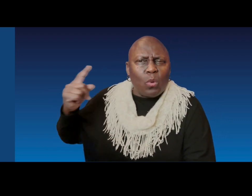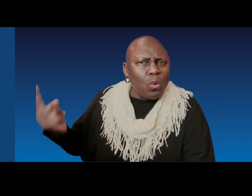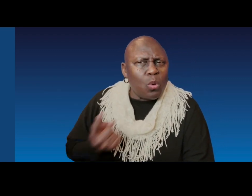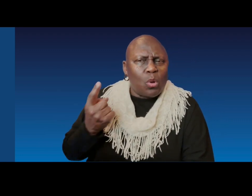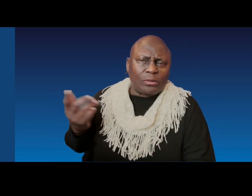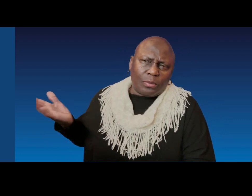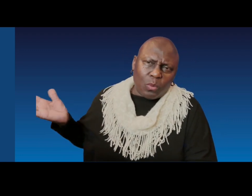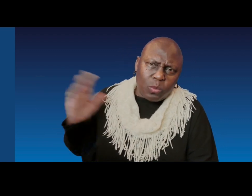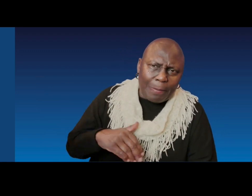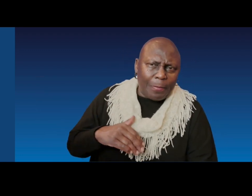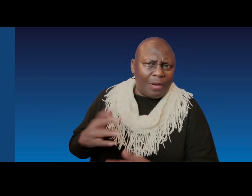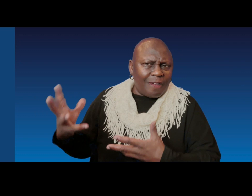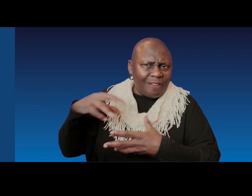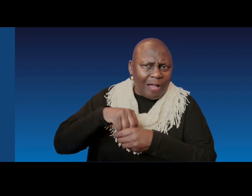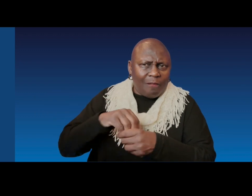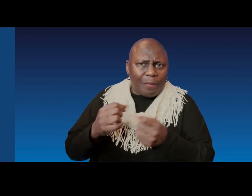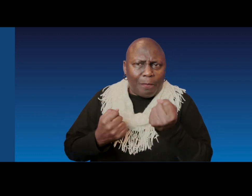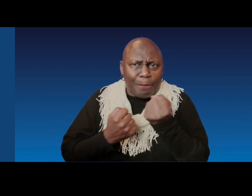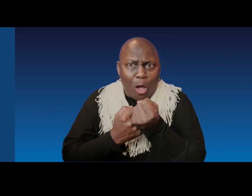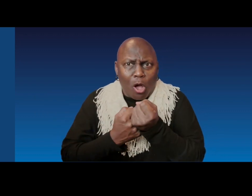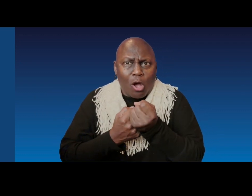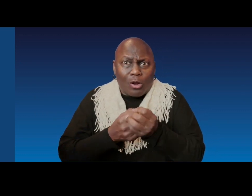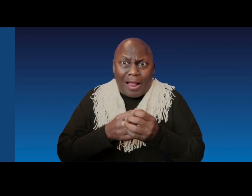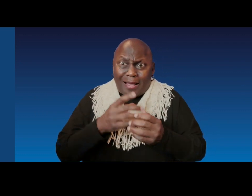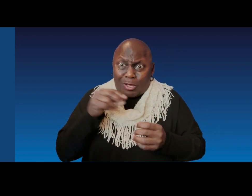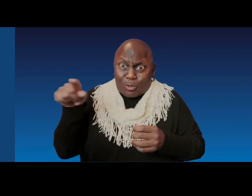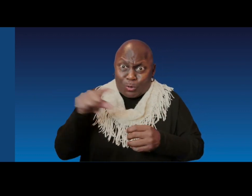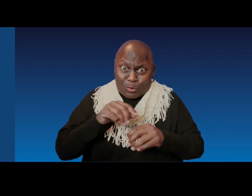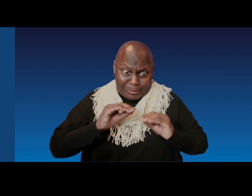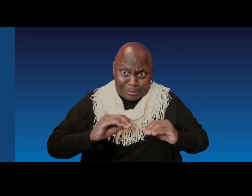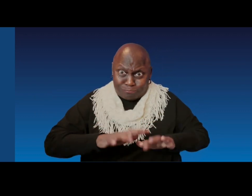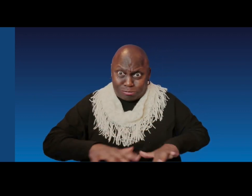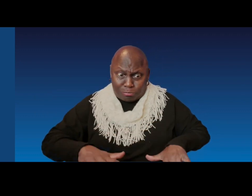Never reject hearing people, always welcome their involvement and support.